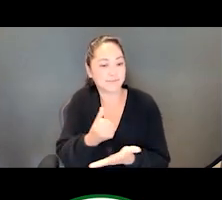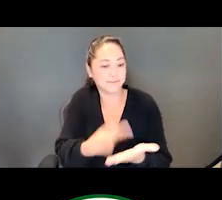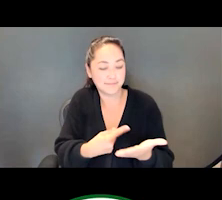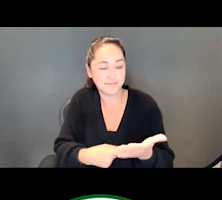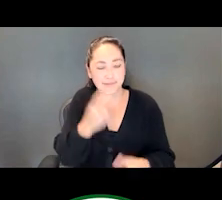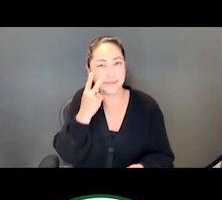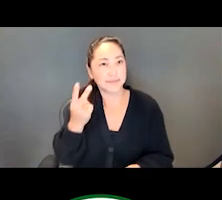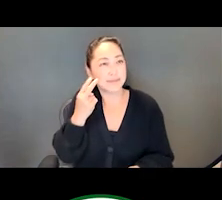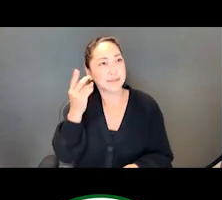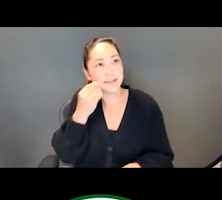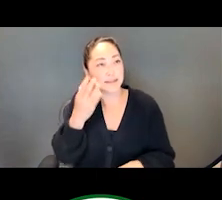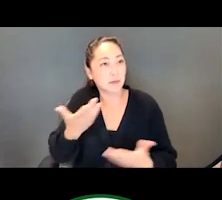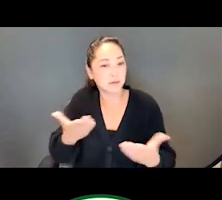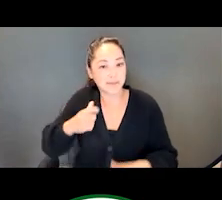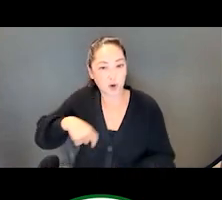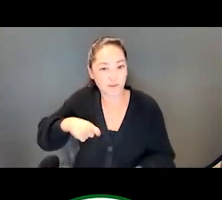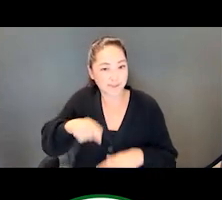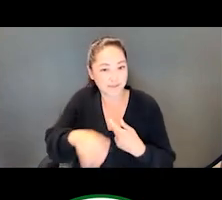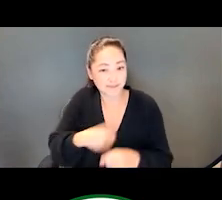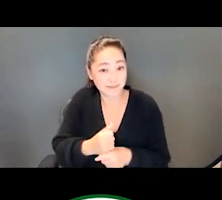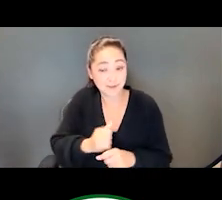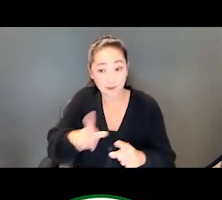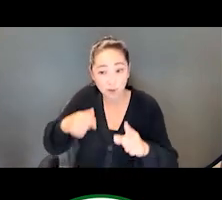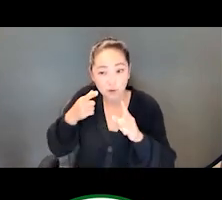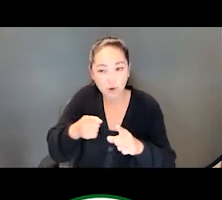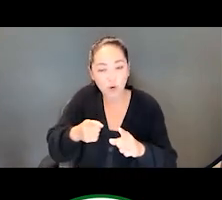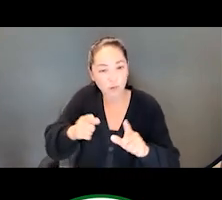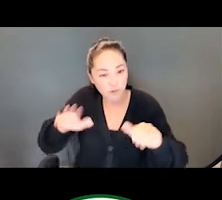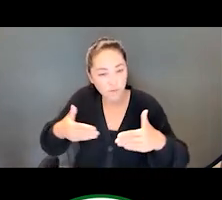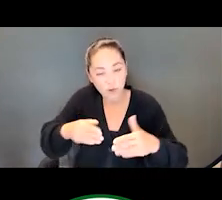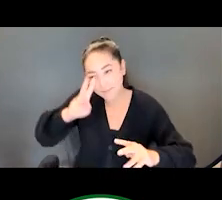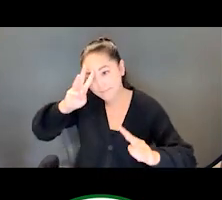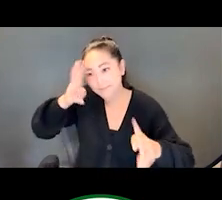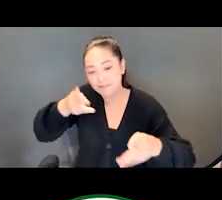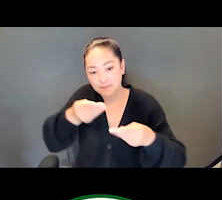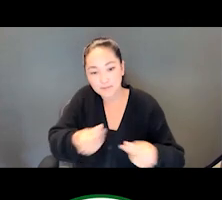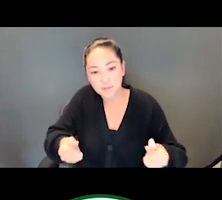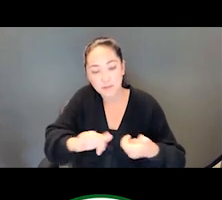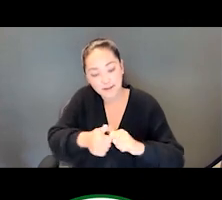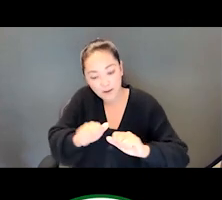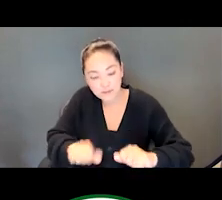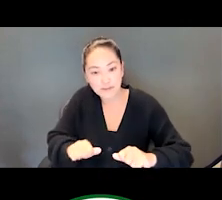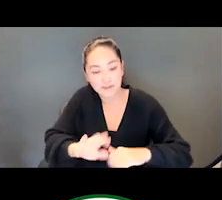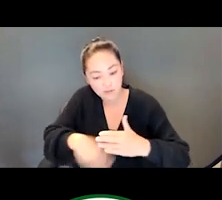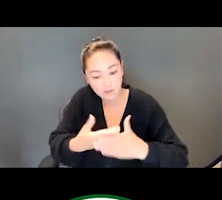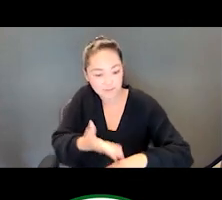and inclusion in our national parks. As well as provincial and municipal parks as we know there's many interrelated parts